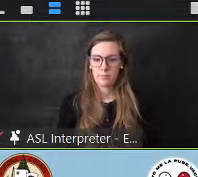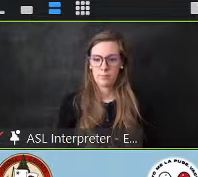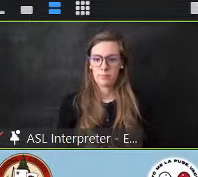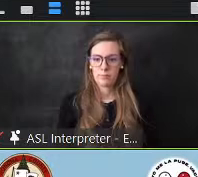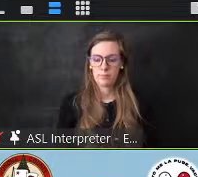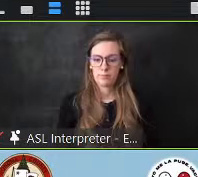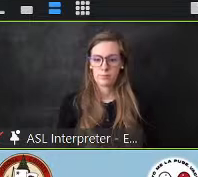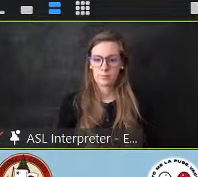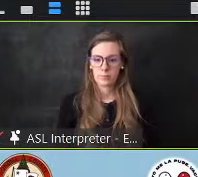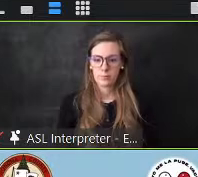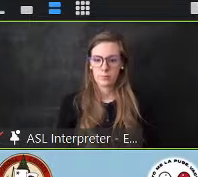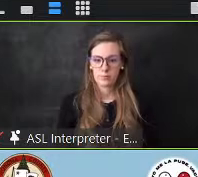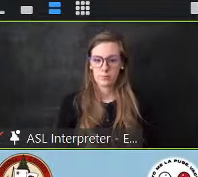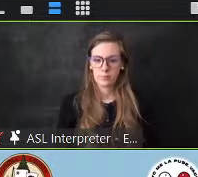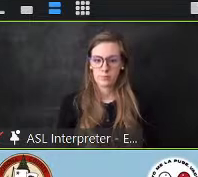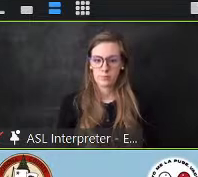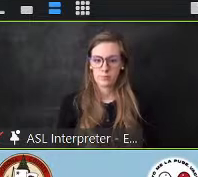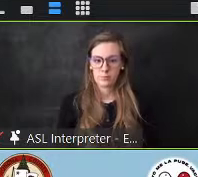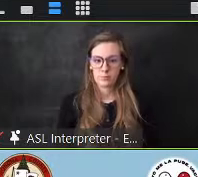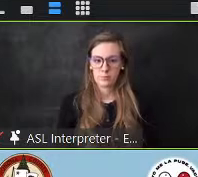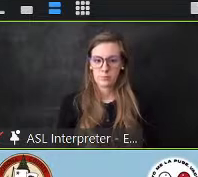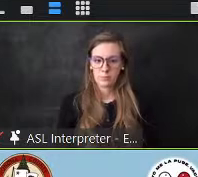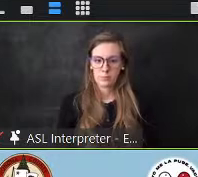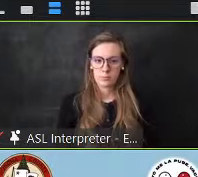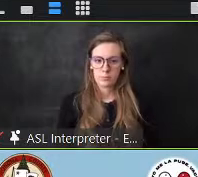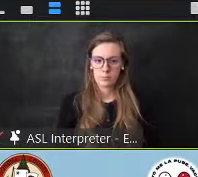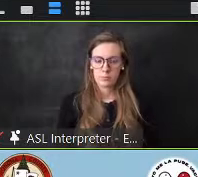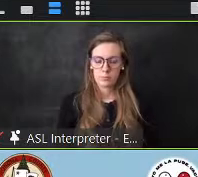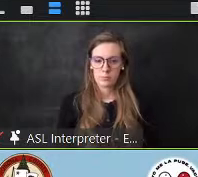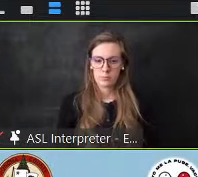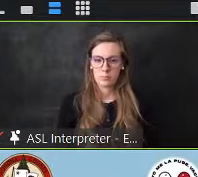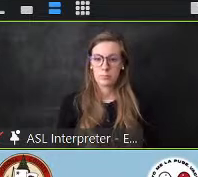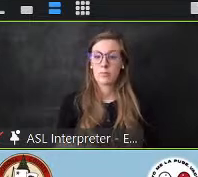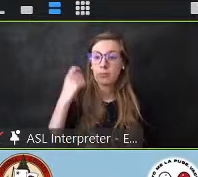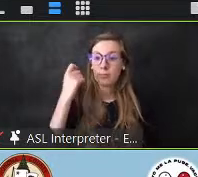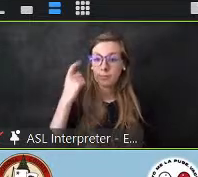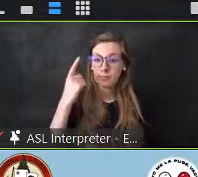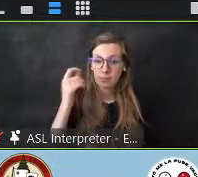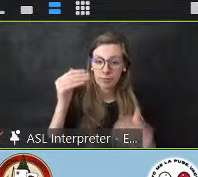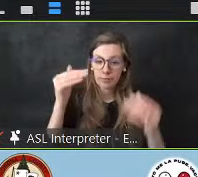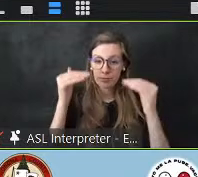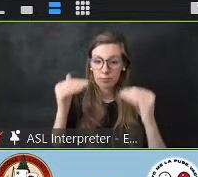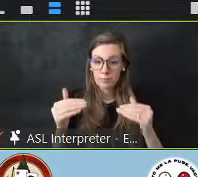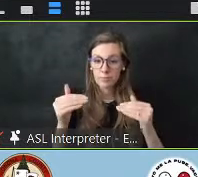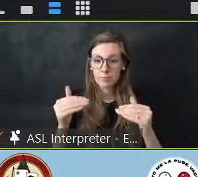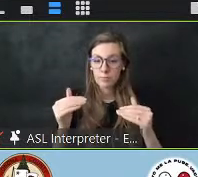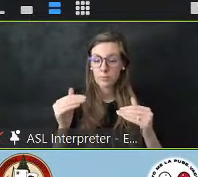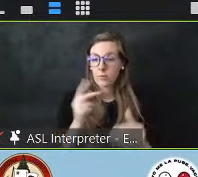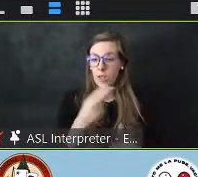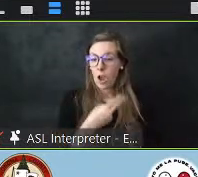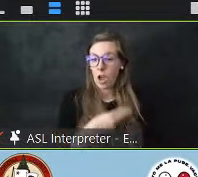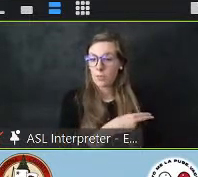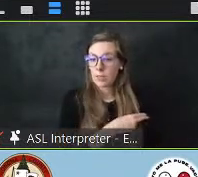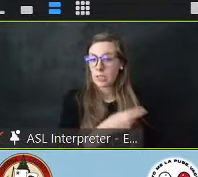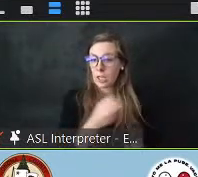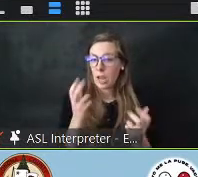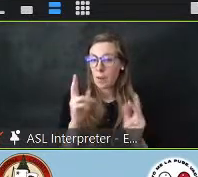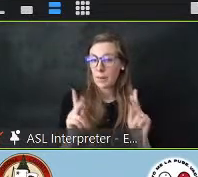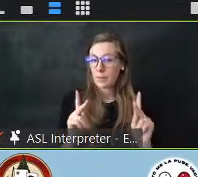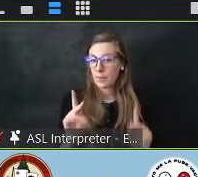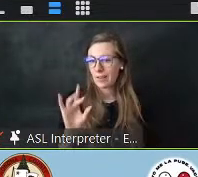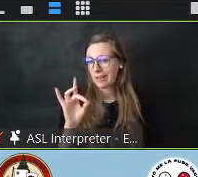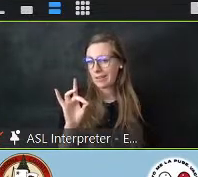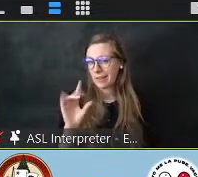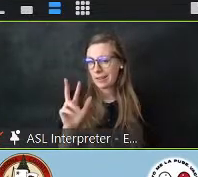let the hospitalizations for covid 19 are actually at 83 hospitalization.